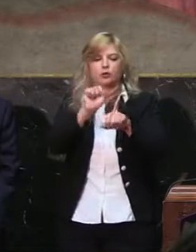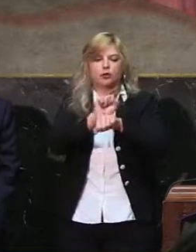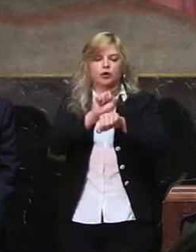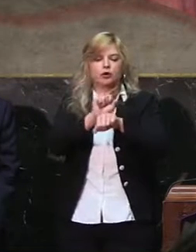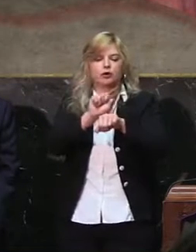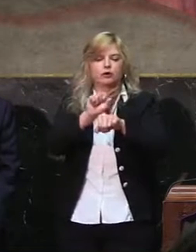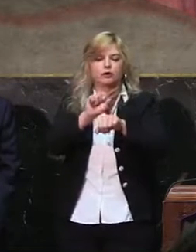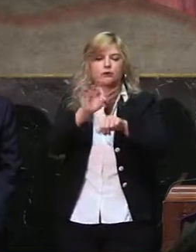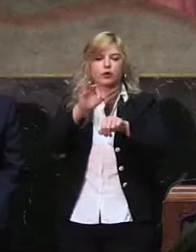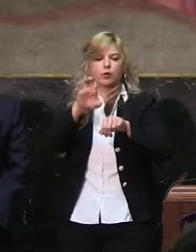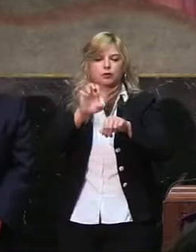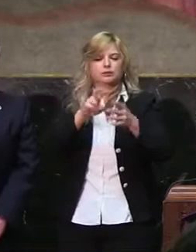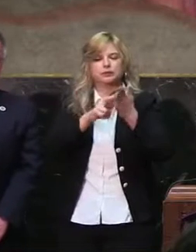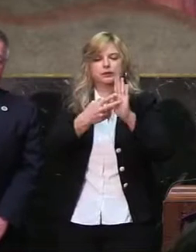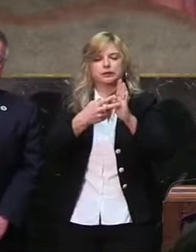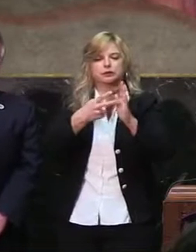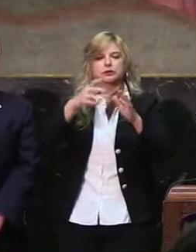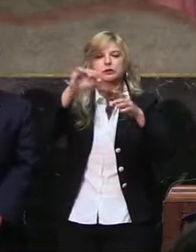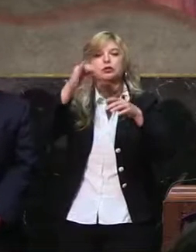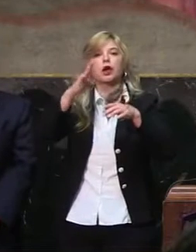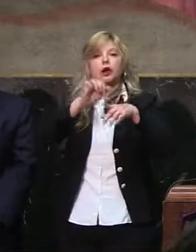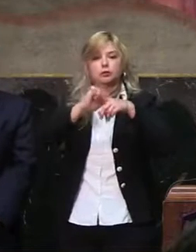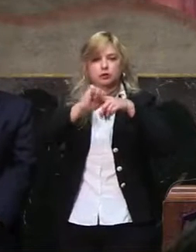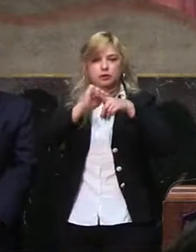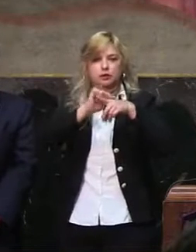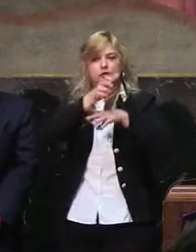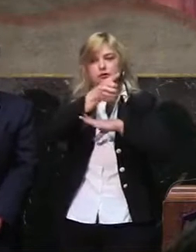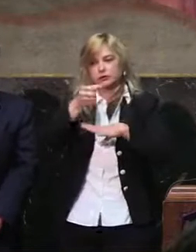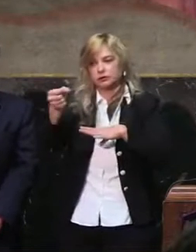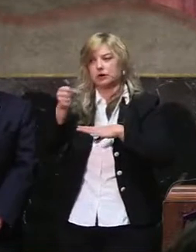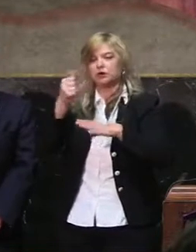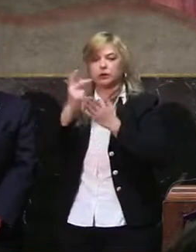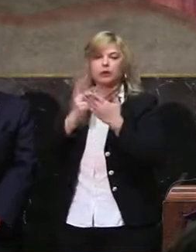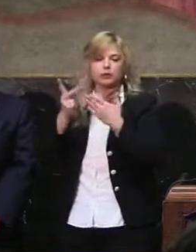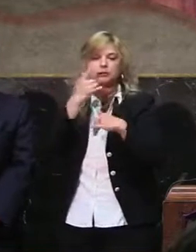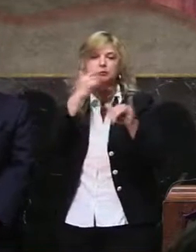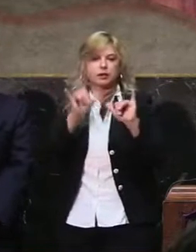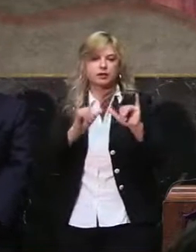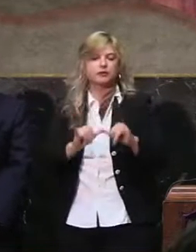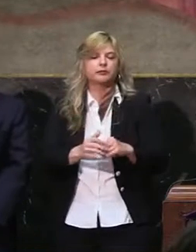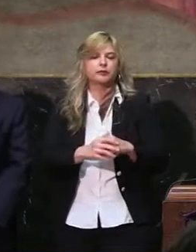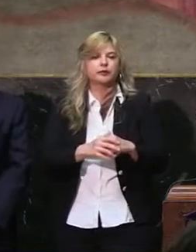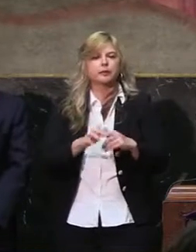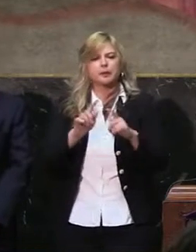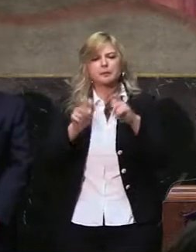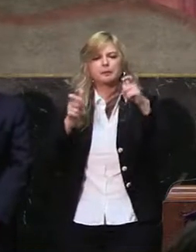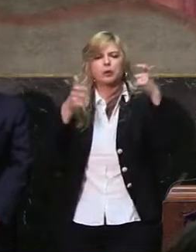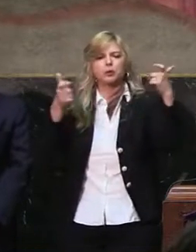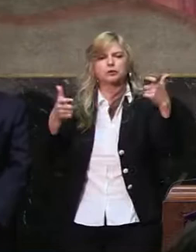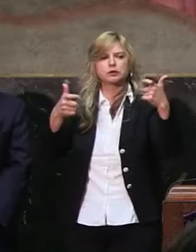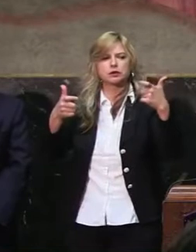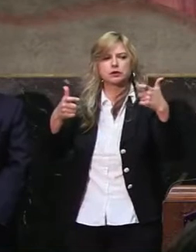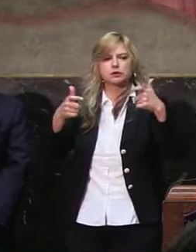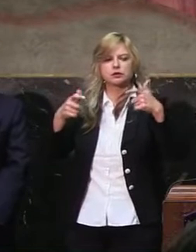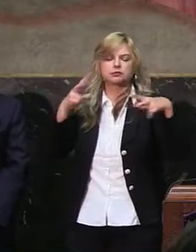reentry job training and other programs but largely administered and over overseen by the Department of